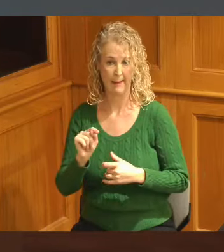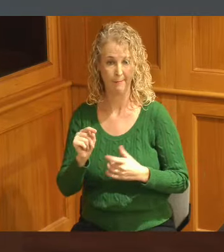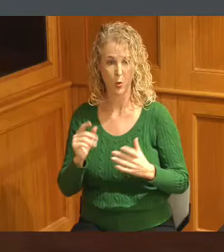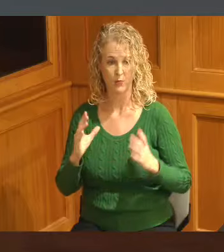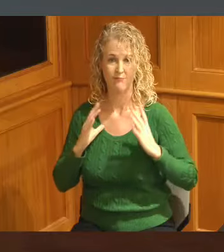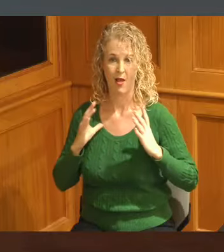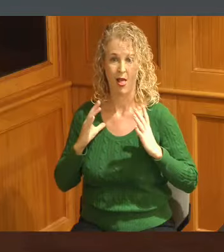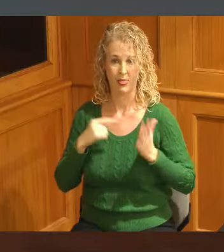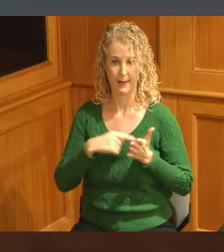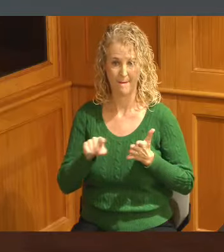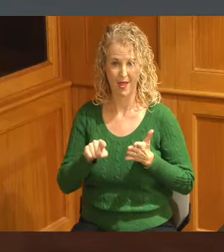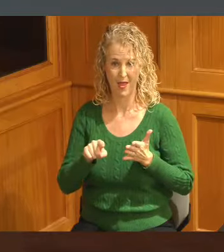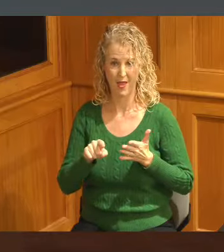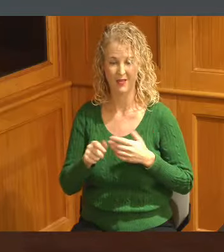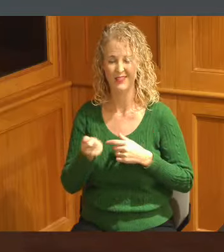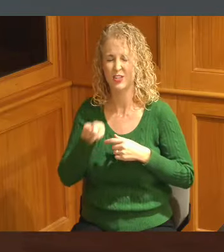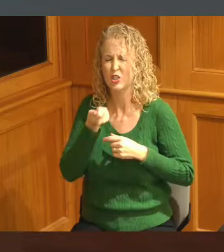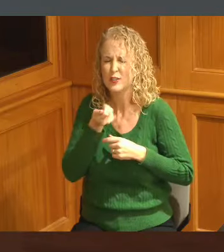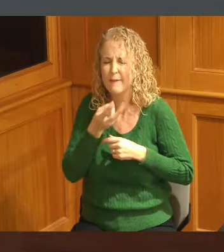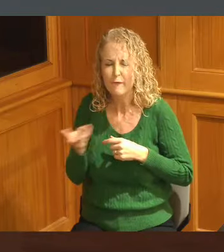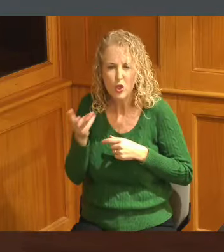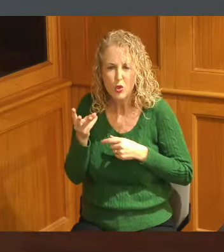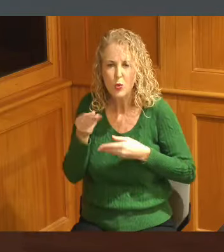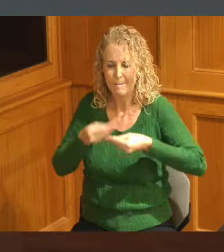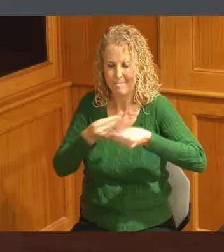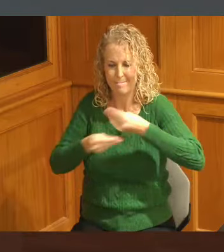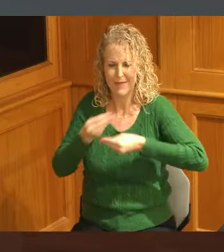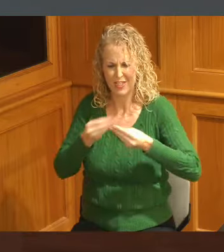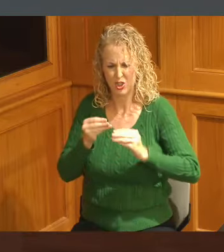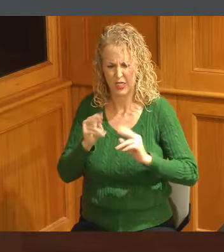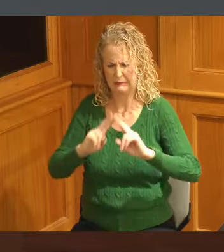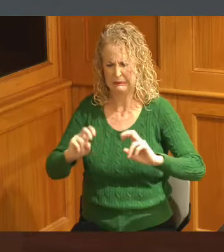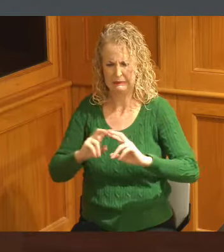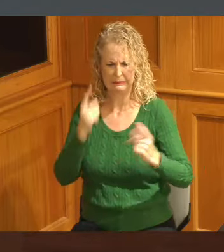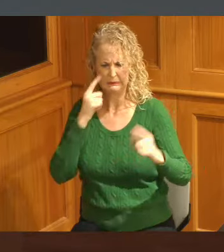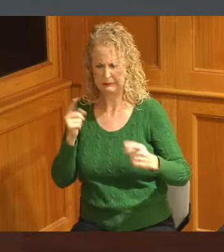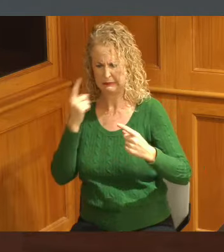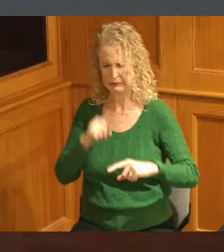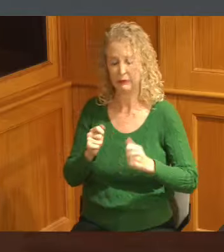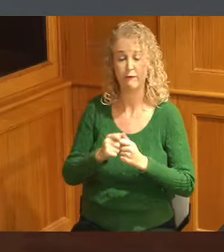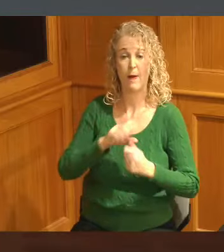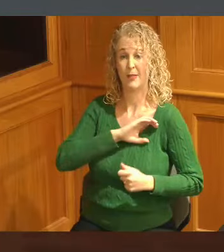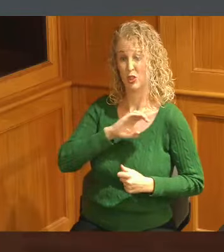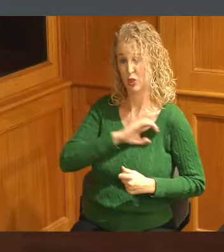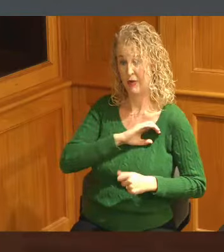are also some small reconciliations there from the Sheriff and probation some reconciliations